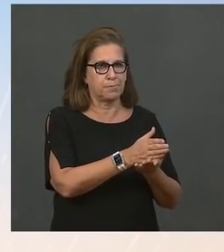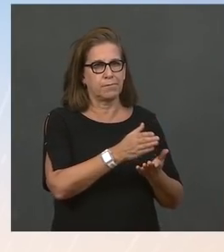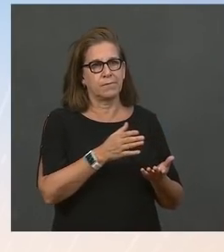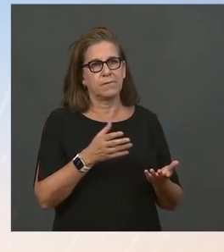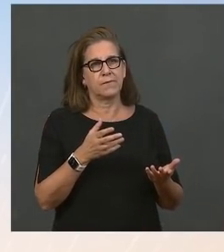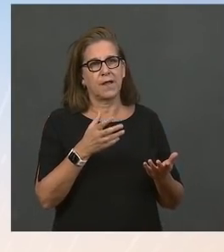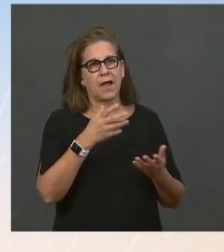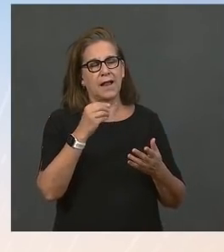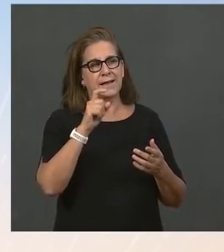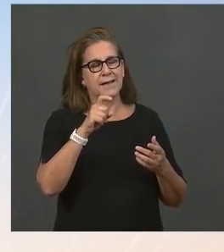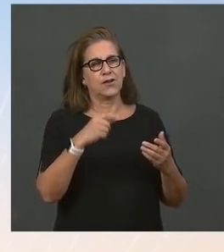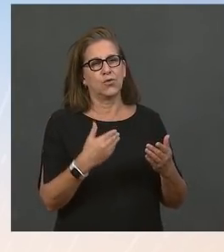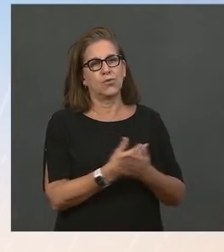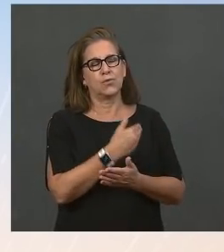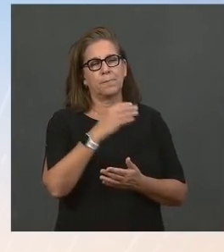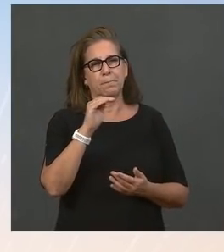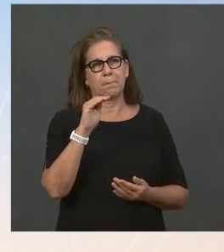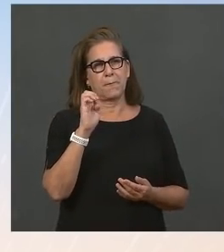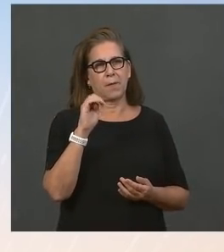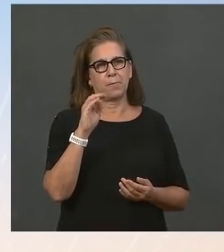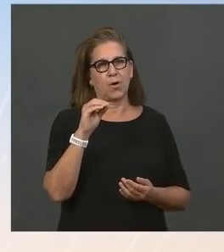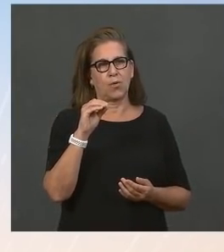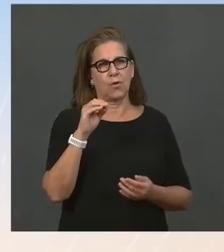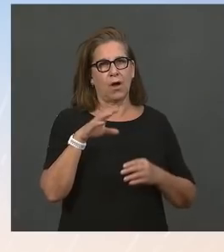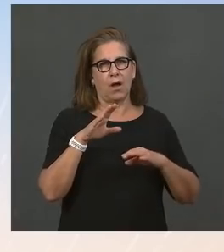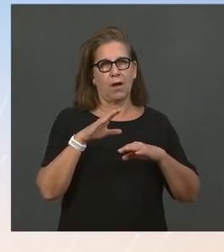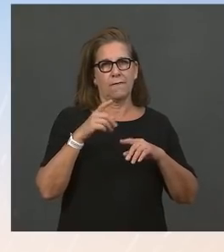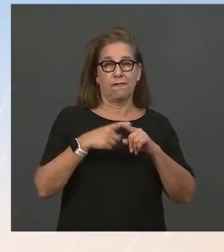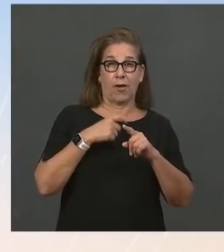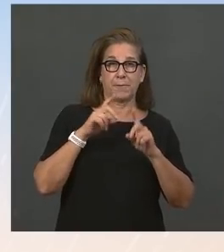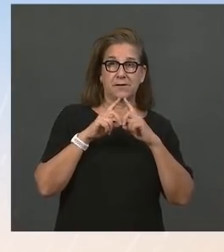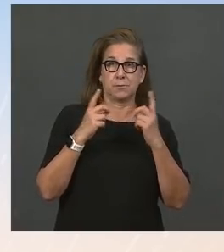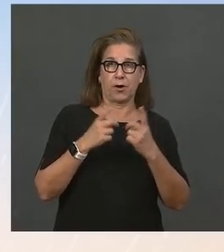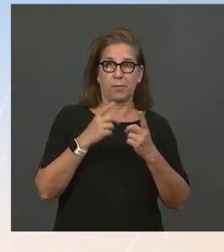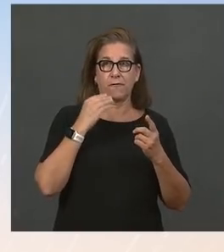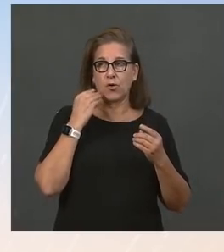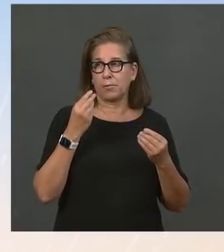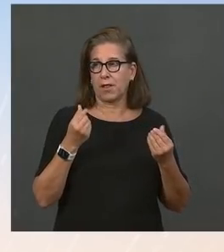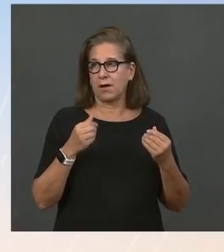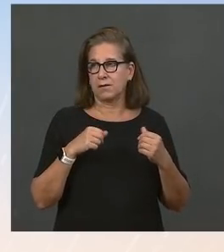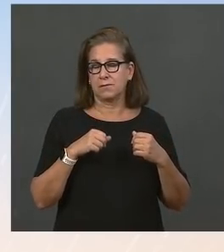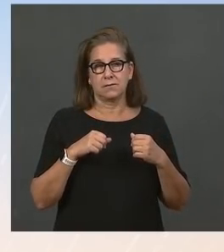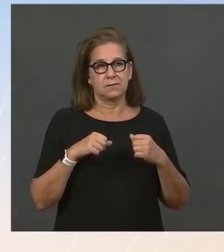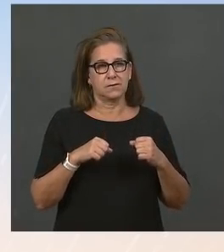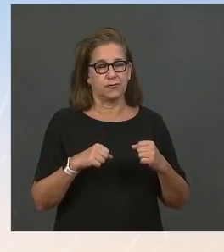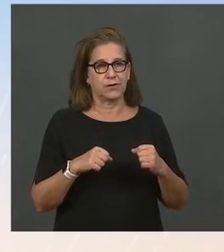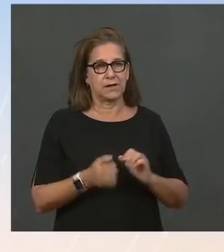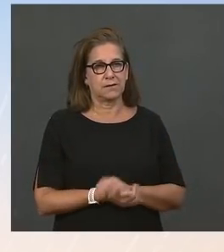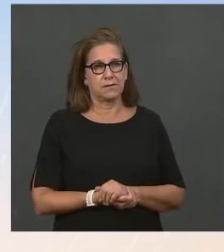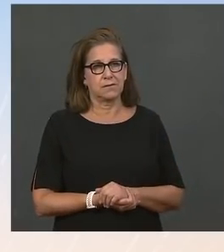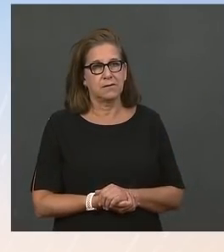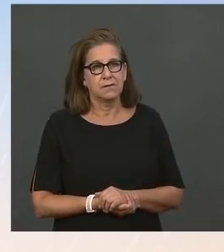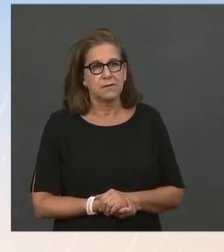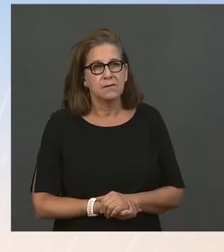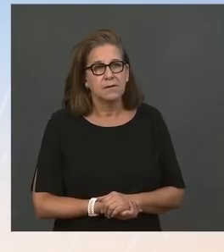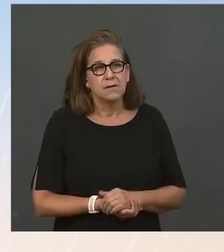of Homeland Security and -- while also abiding in good faith by a court order and following the law. The Press: I have a follow-up on Afghanistan too.